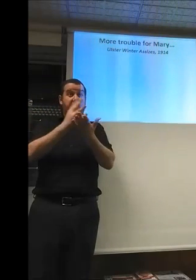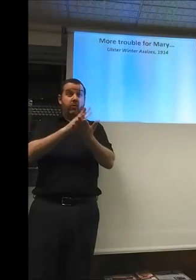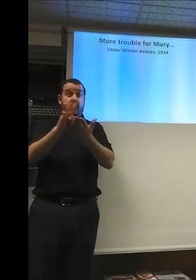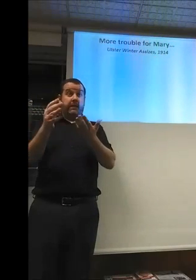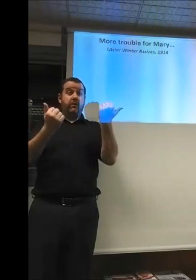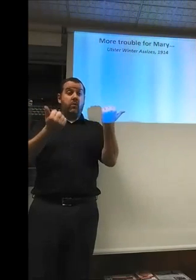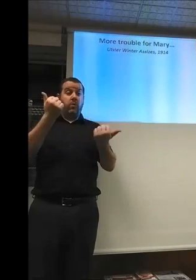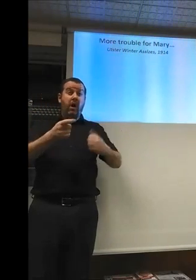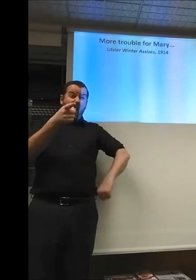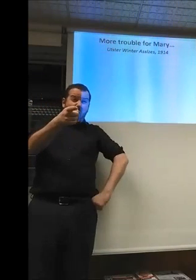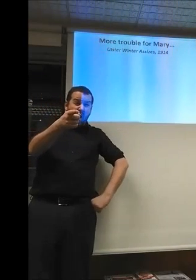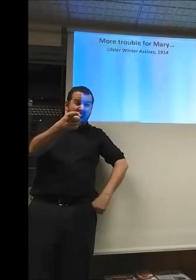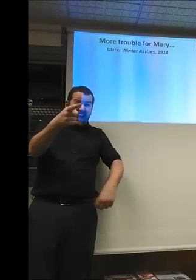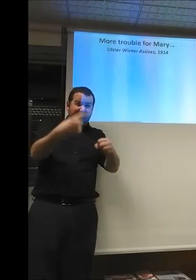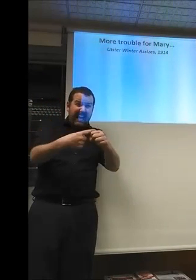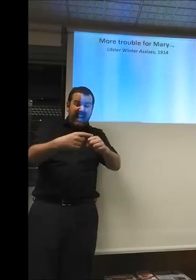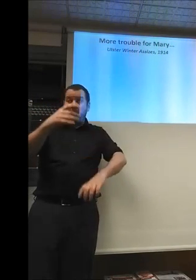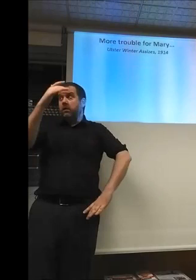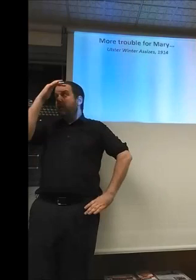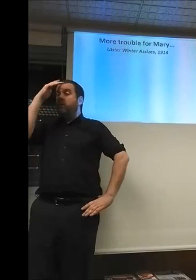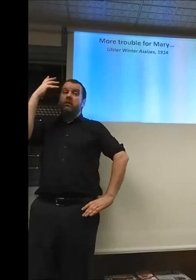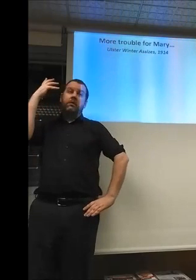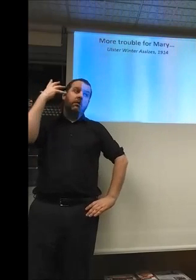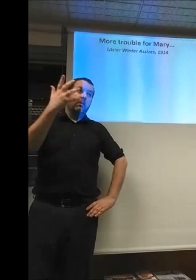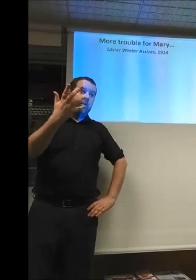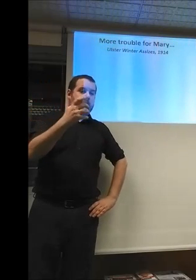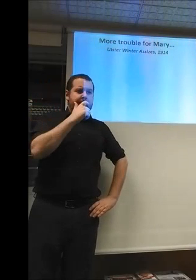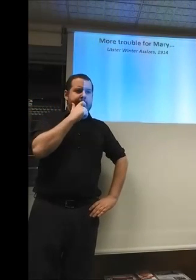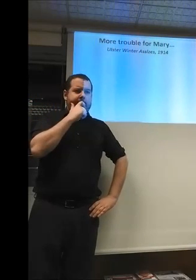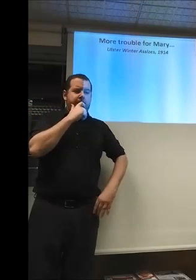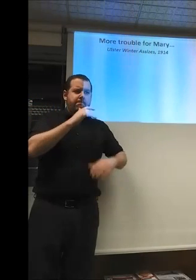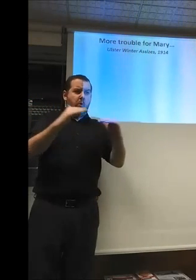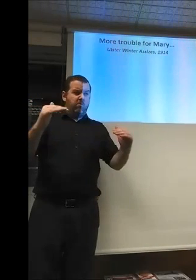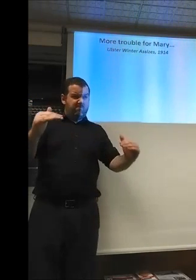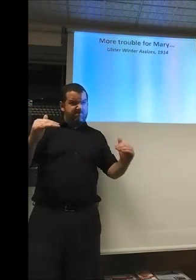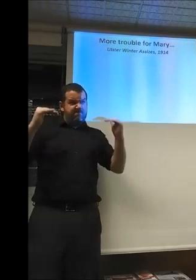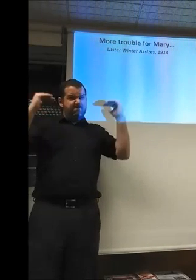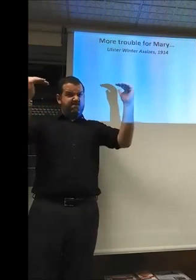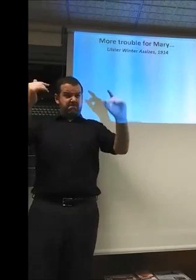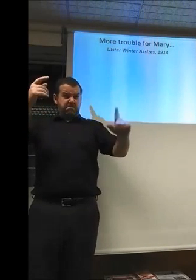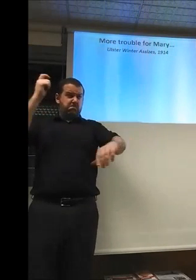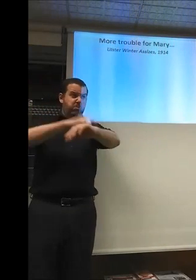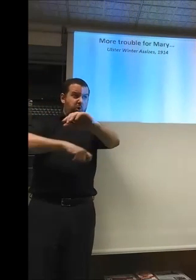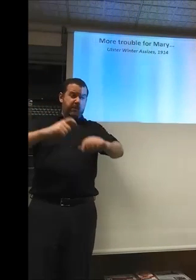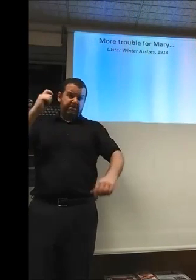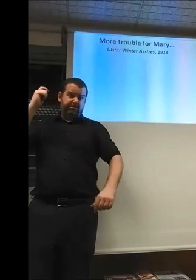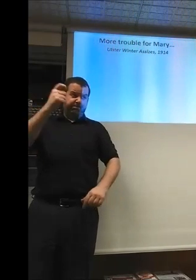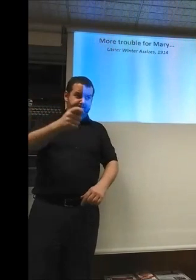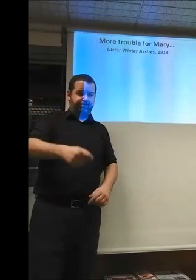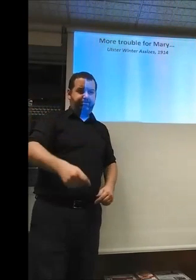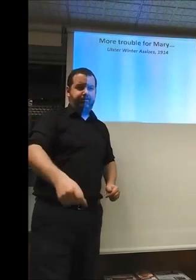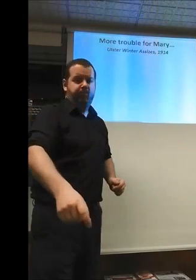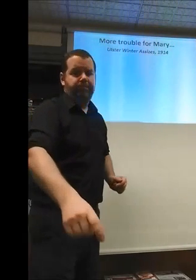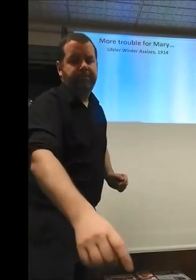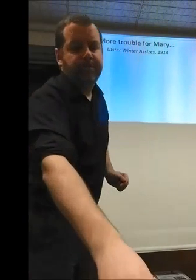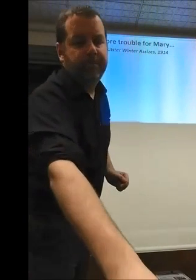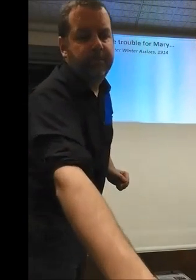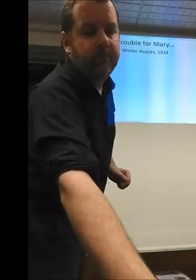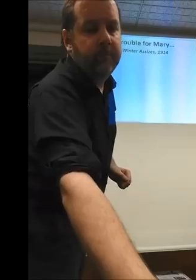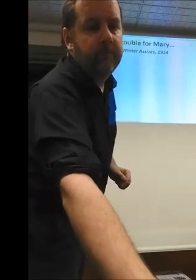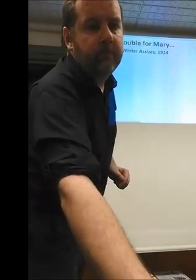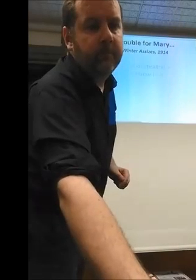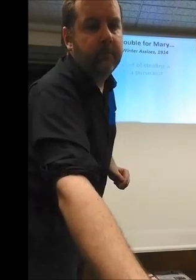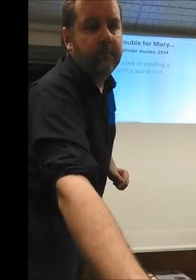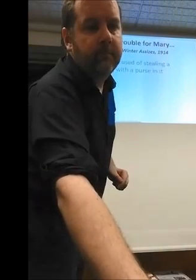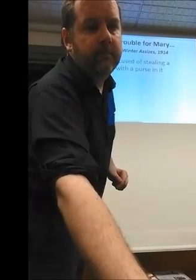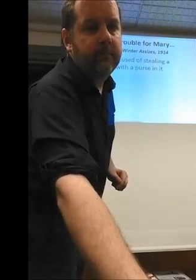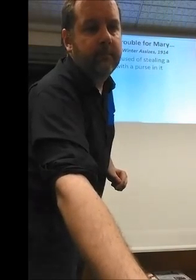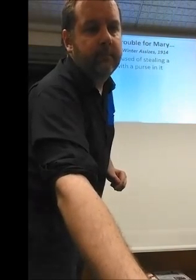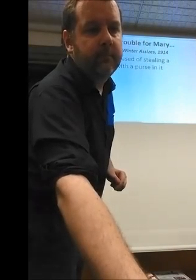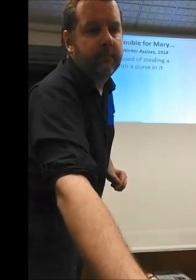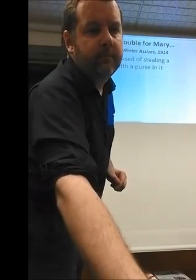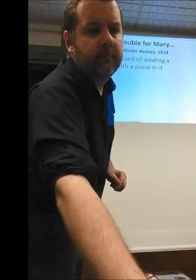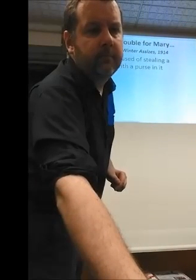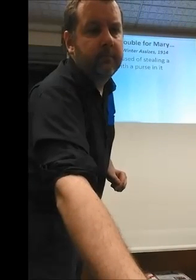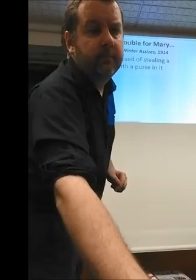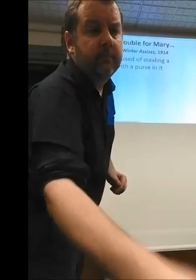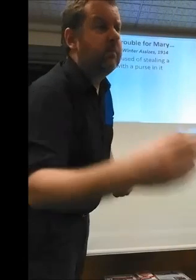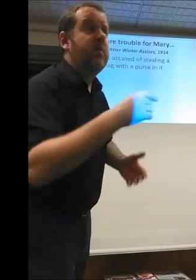Athlone I think as a servant of some sort but she finished that job and she was quite